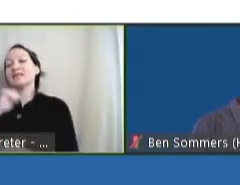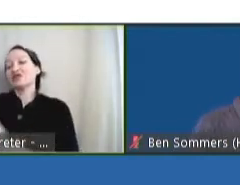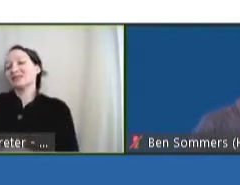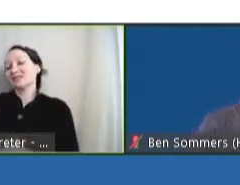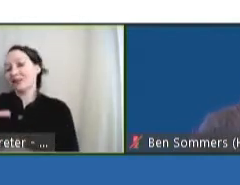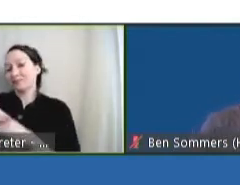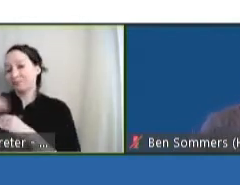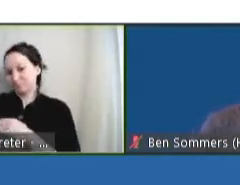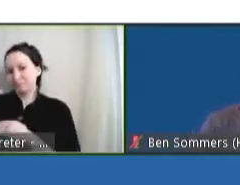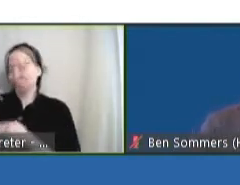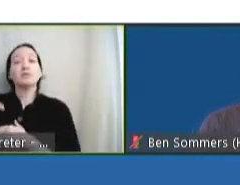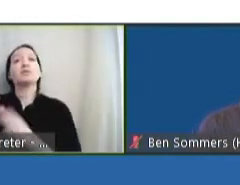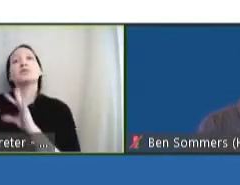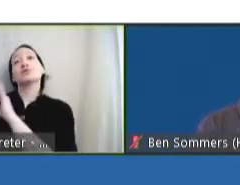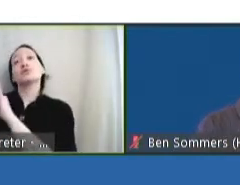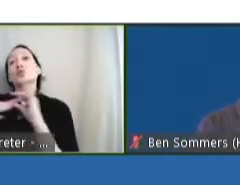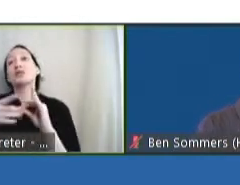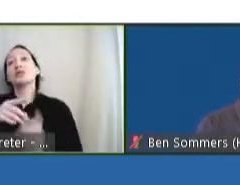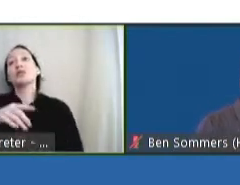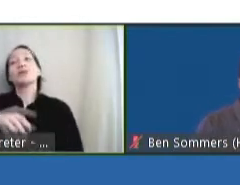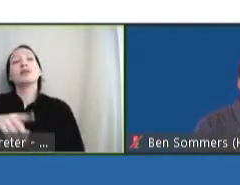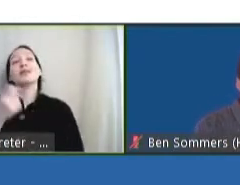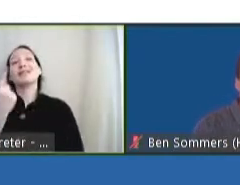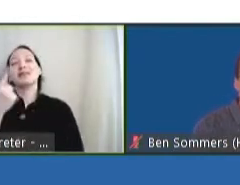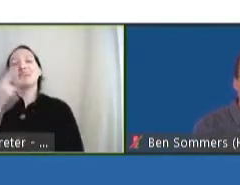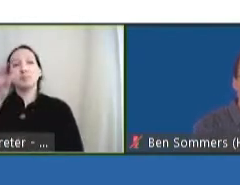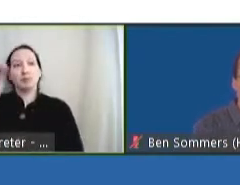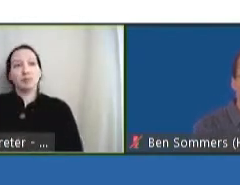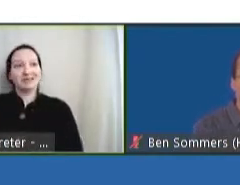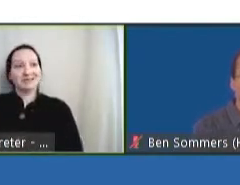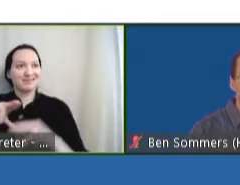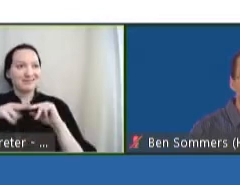was associated with an 11 percent decrease in COVID-19 infections.